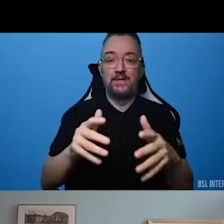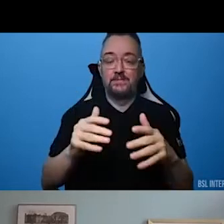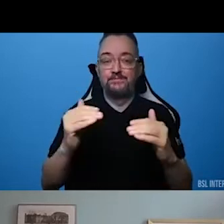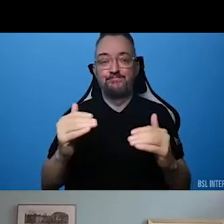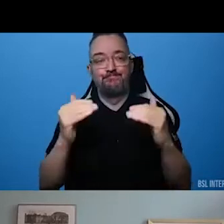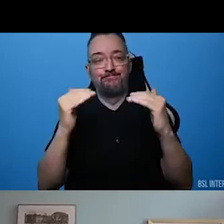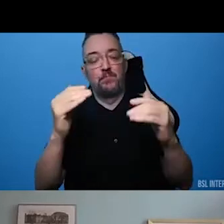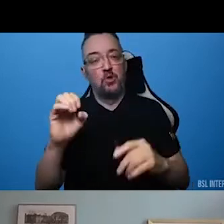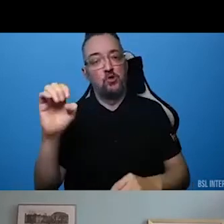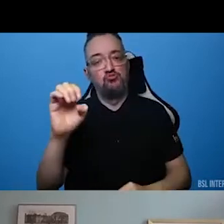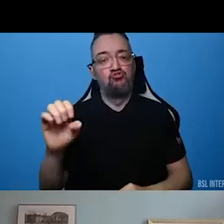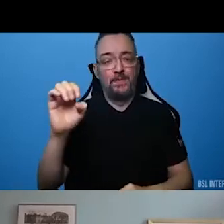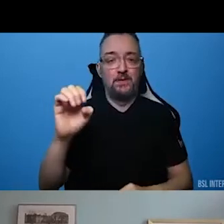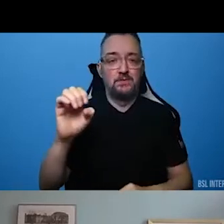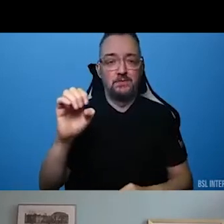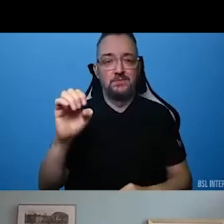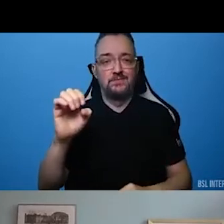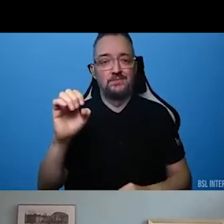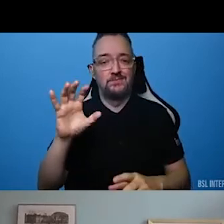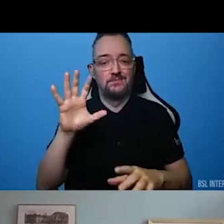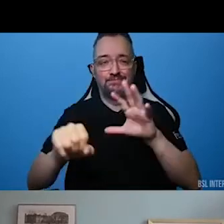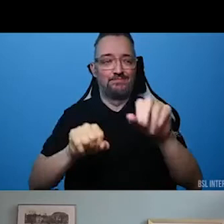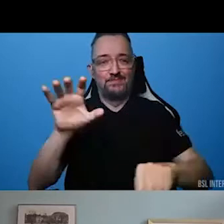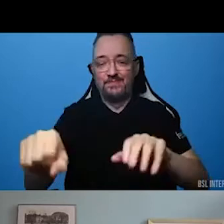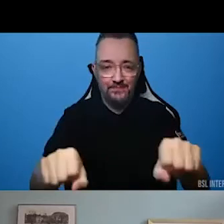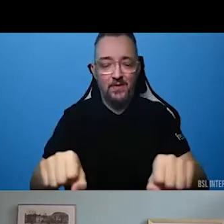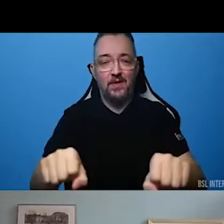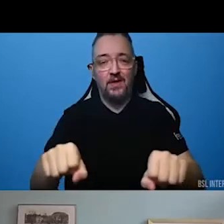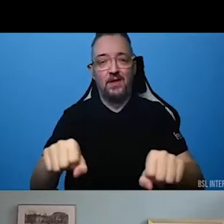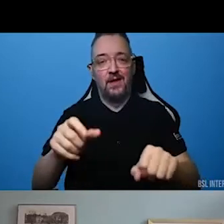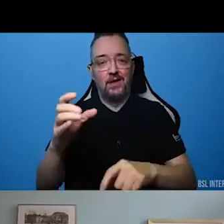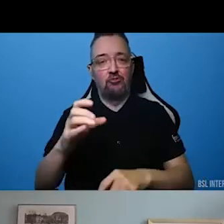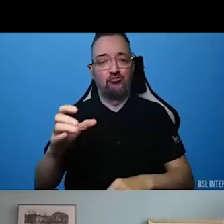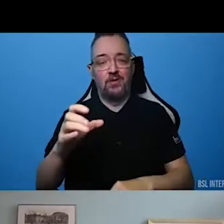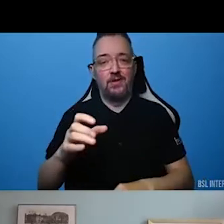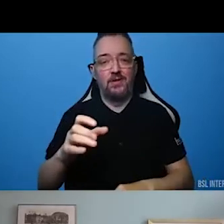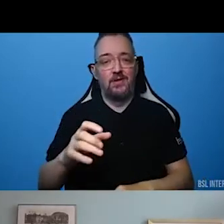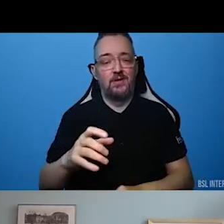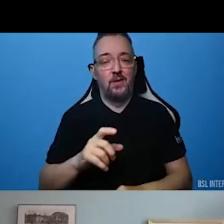European Empires which were motored by the development of Atlantic slavery.